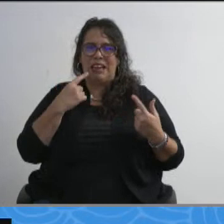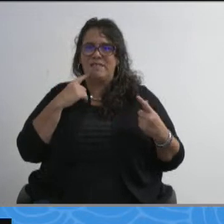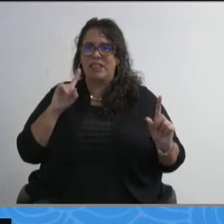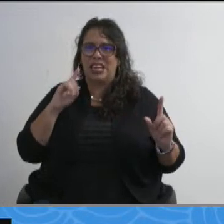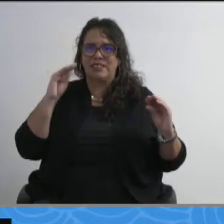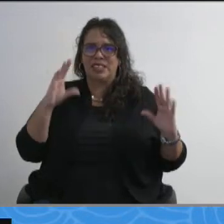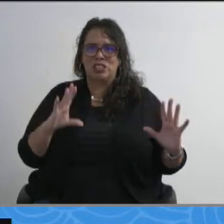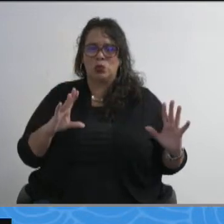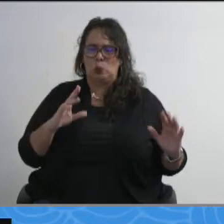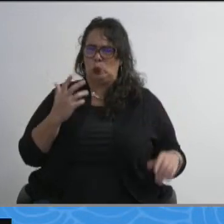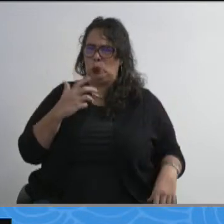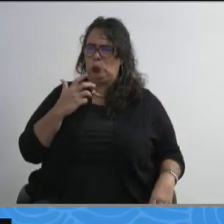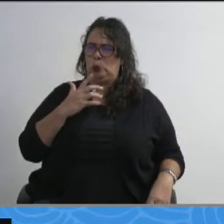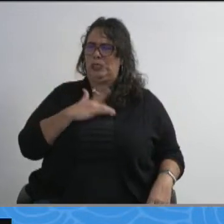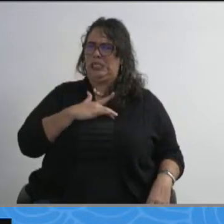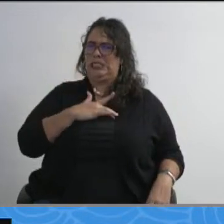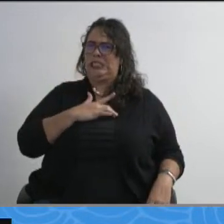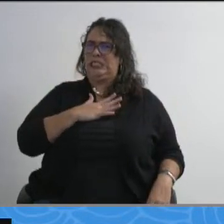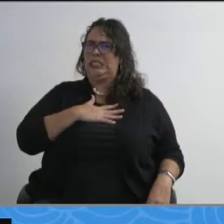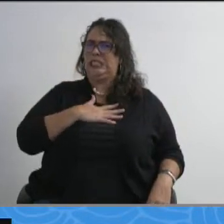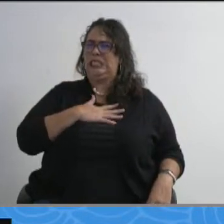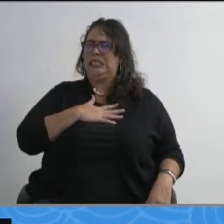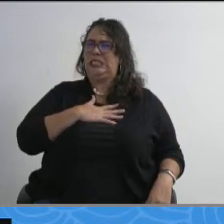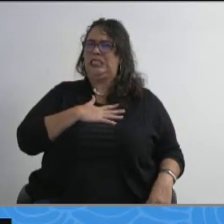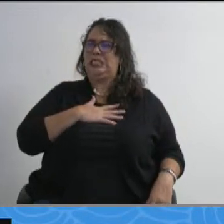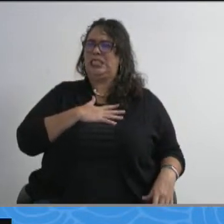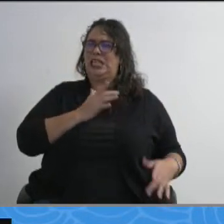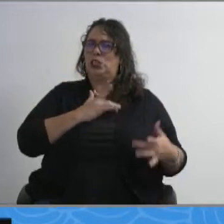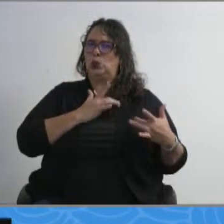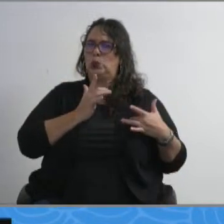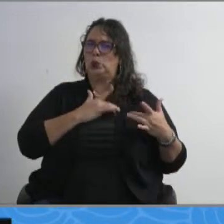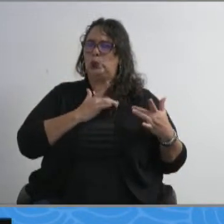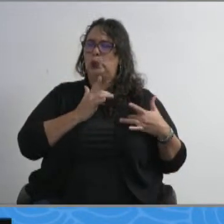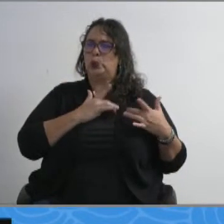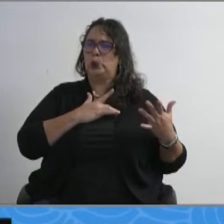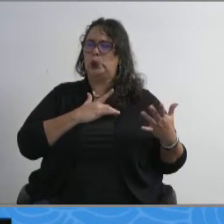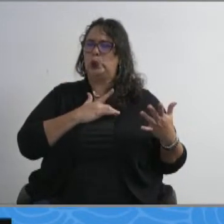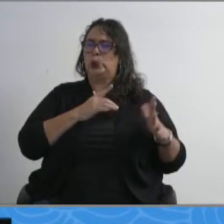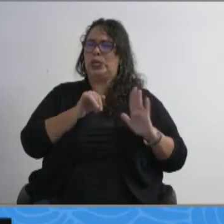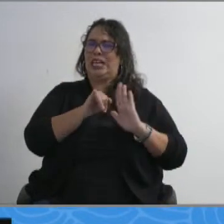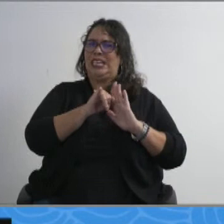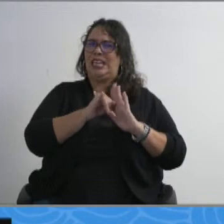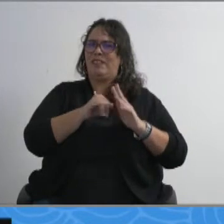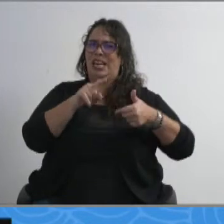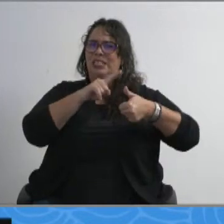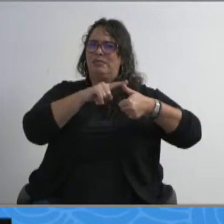I don't know, very... concerning identification about teachers."